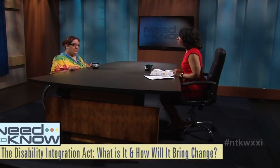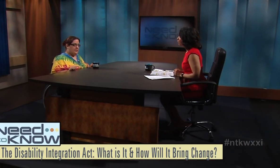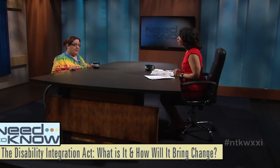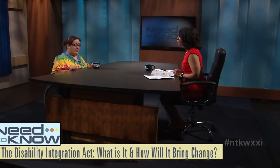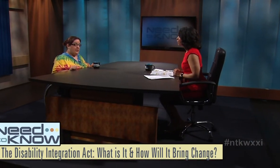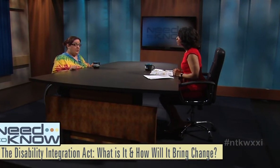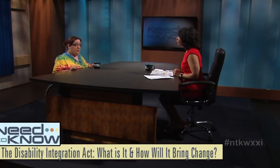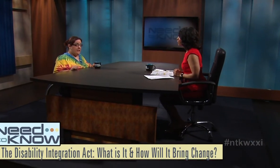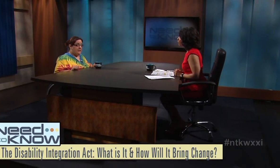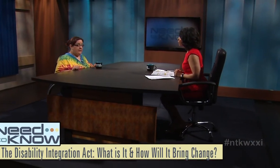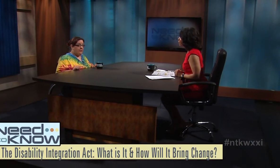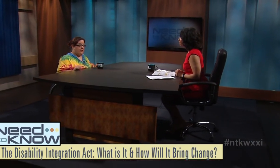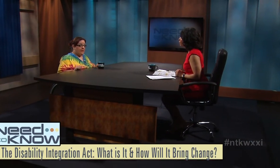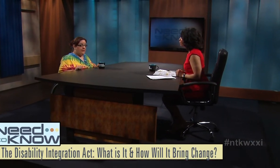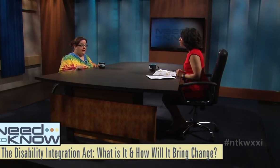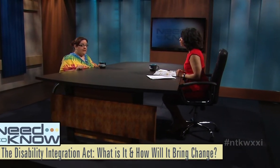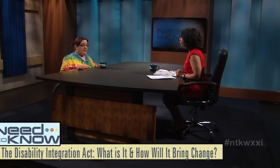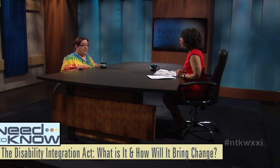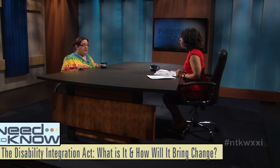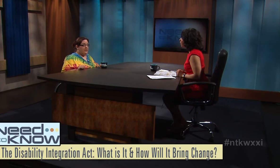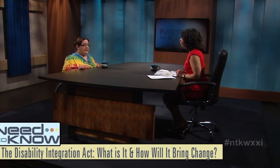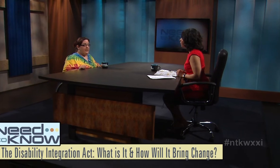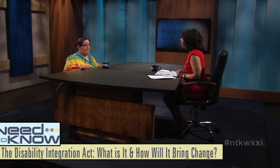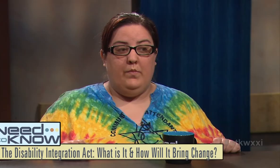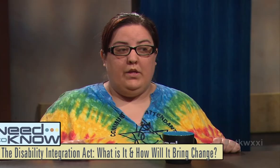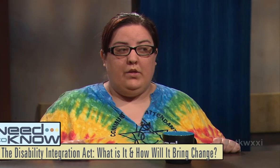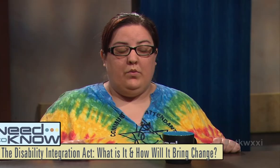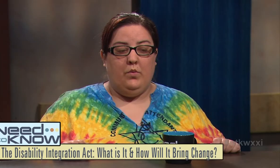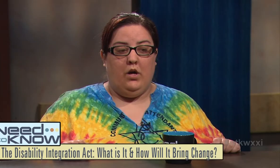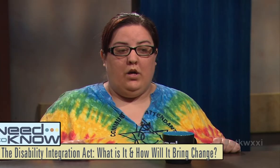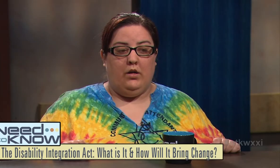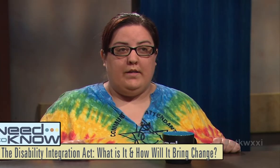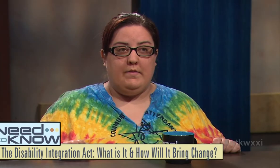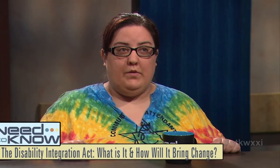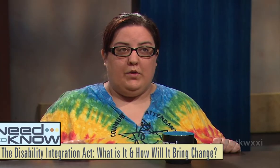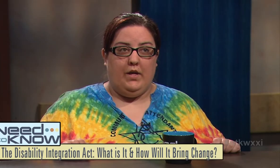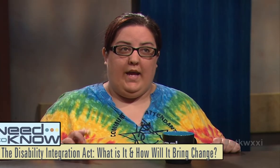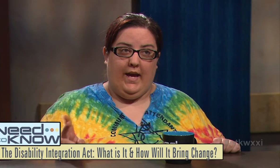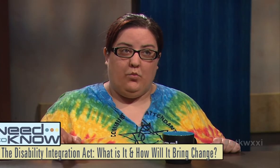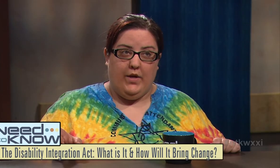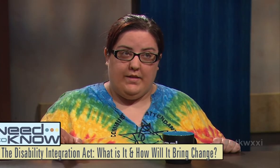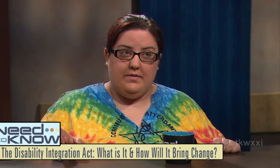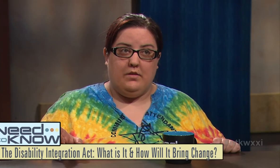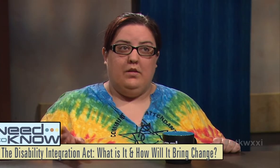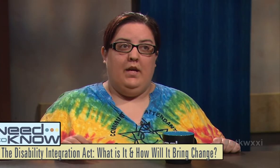YOU NEED IN THE COMMUNITY YOU ARE CONSIDERED AT RISK.